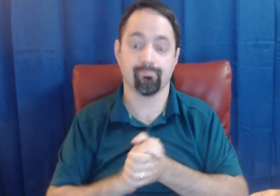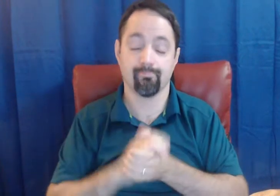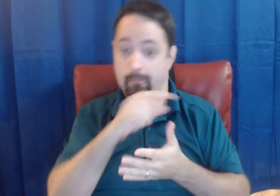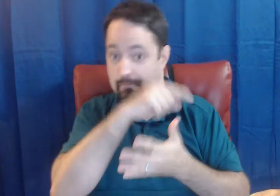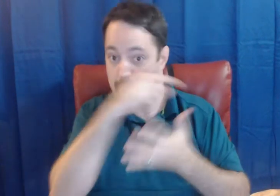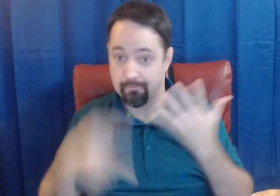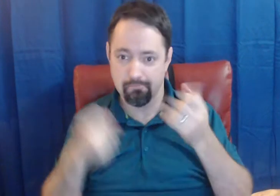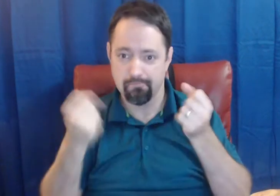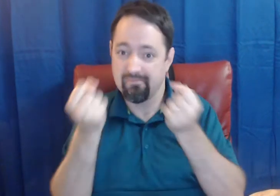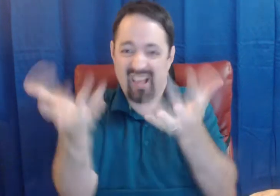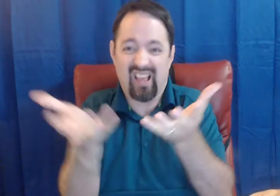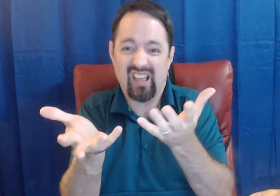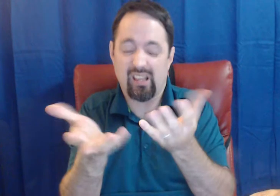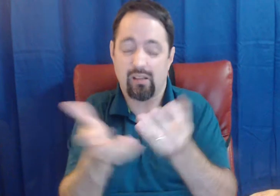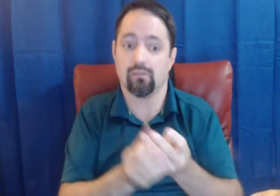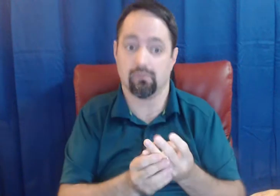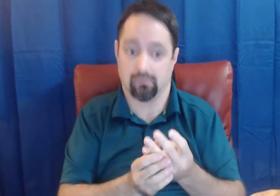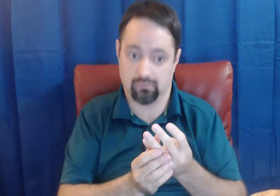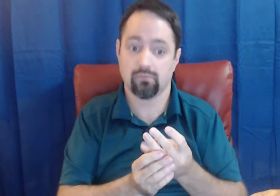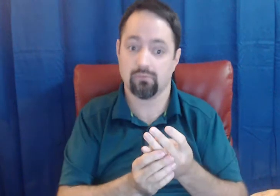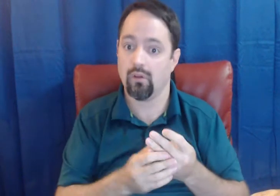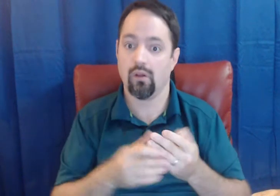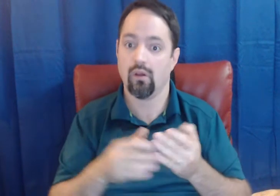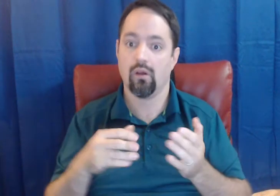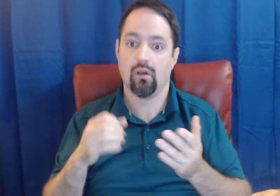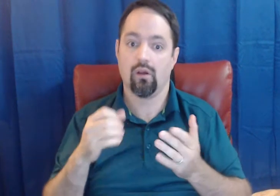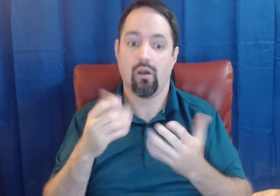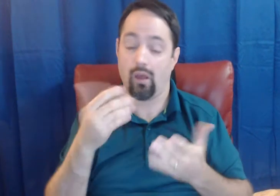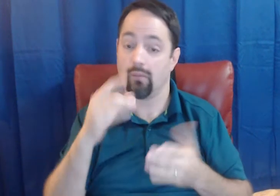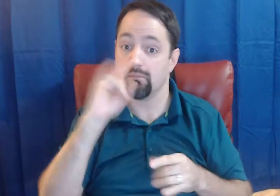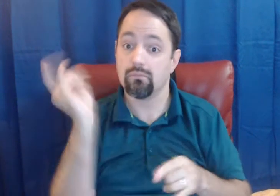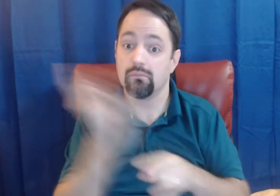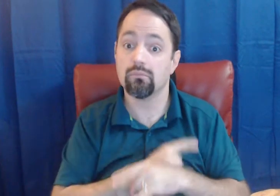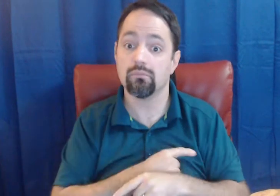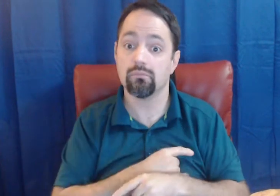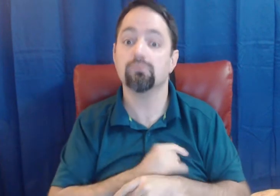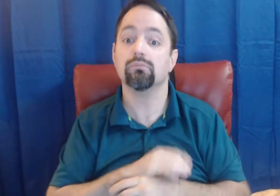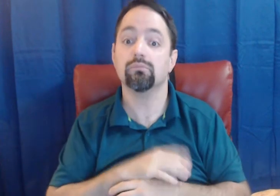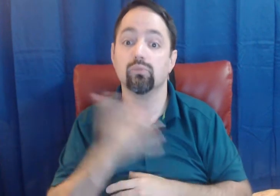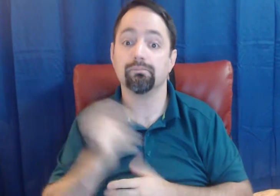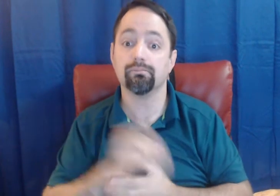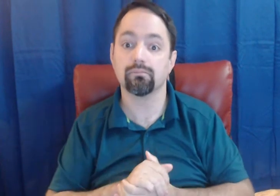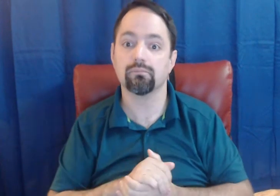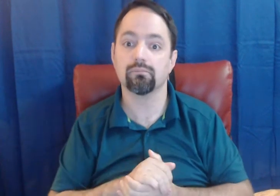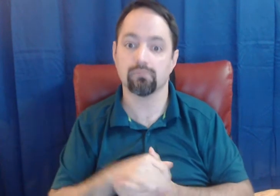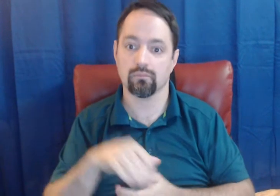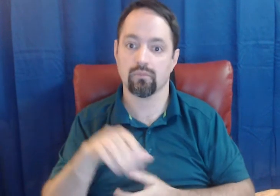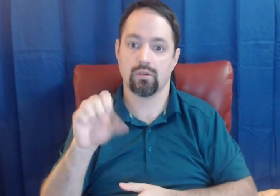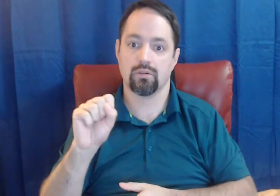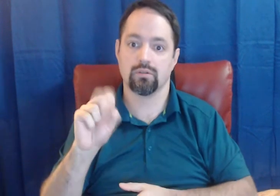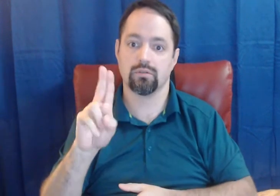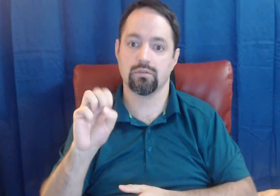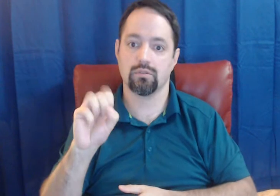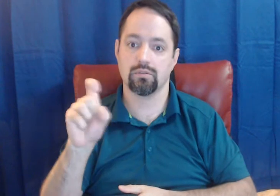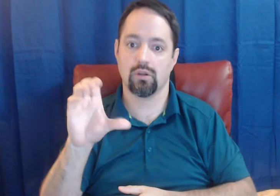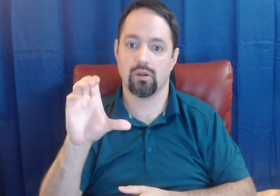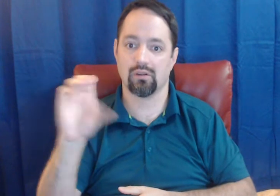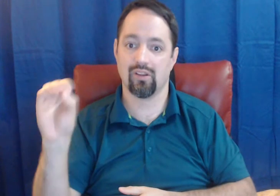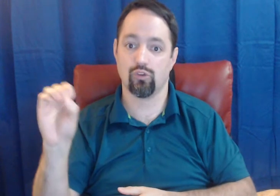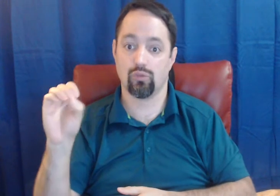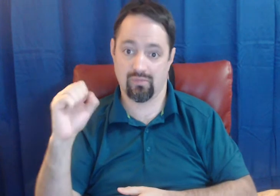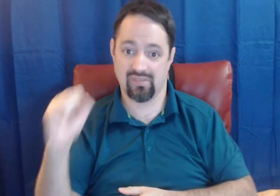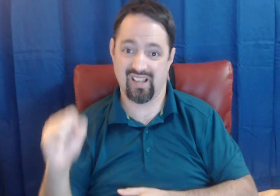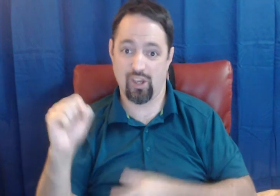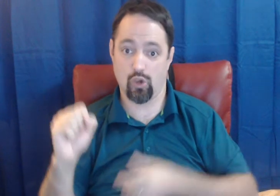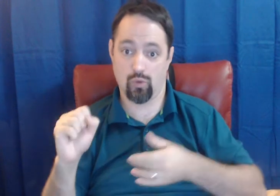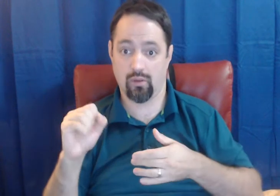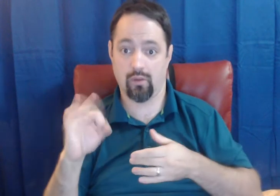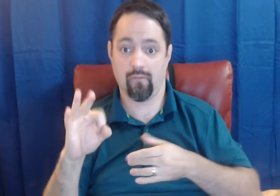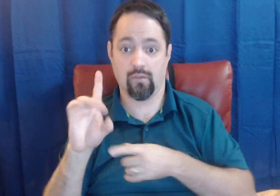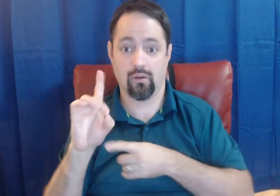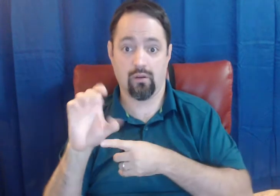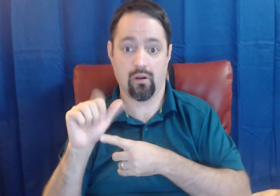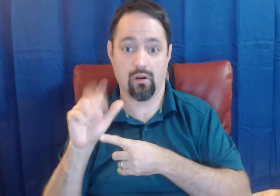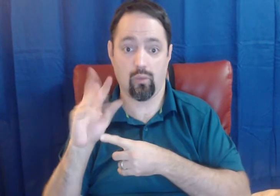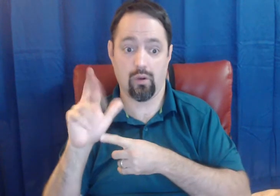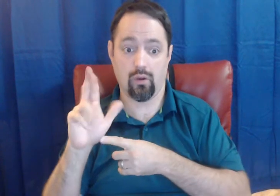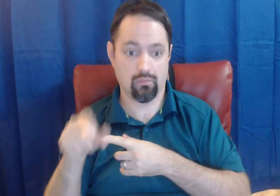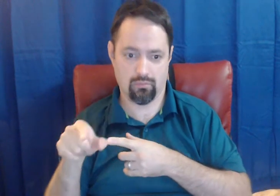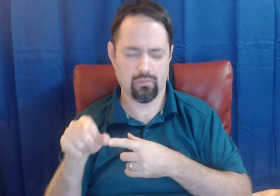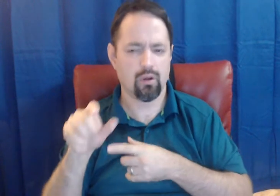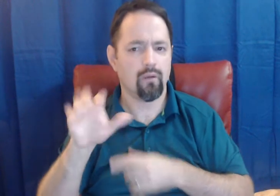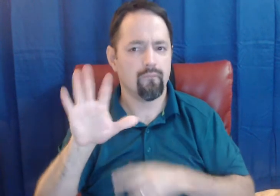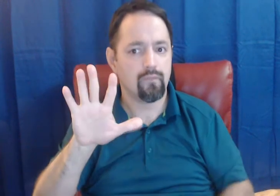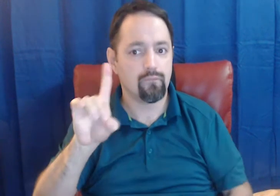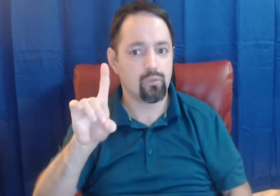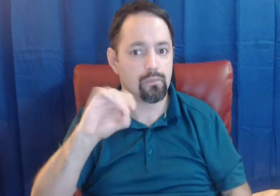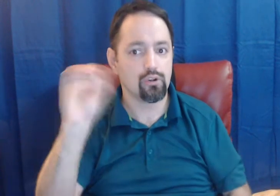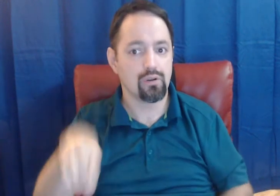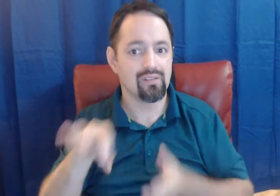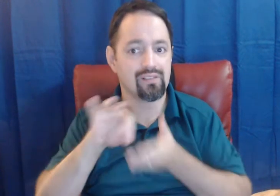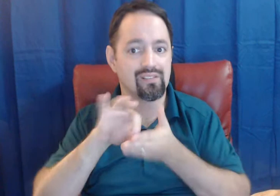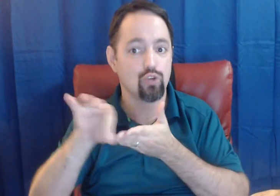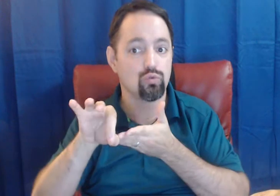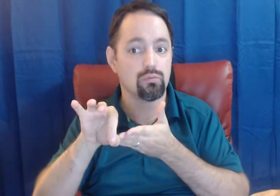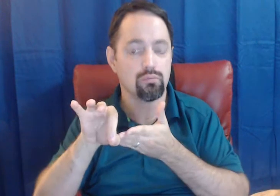What's unusual is that Sussex county, located at the bottom of Delaware has 51% count